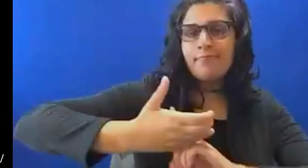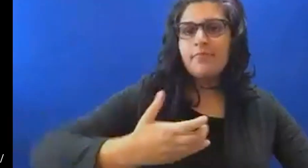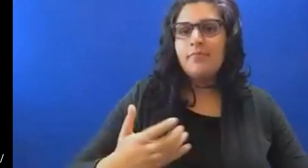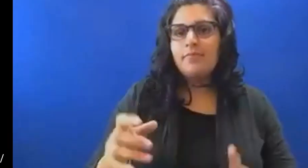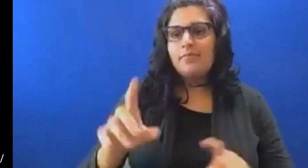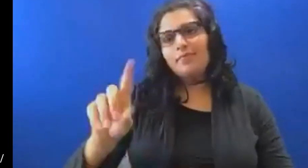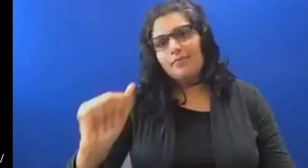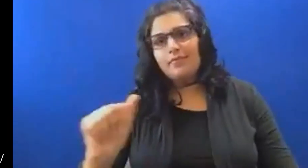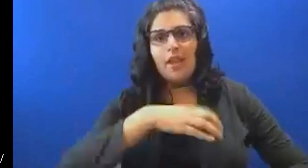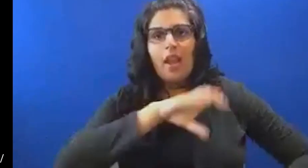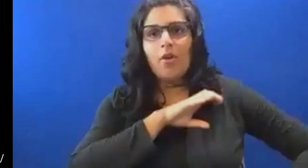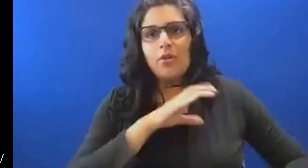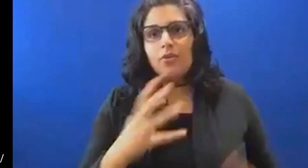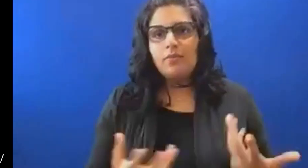characters, for example.